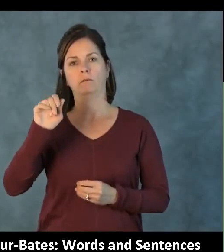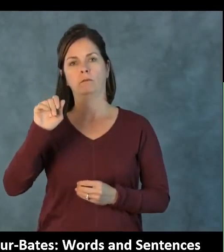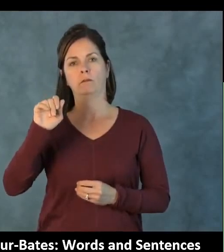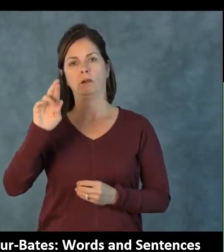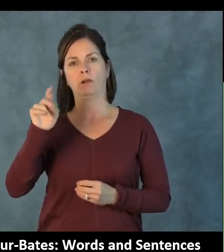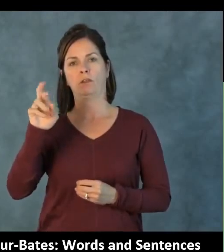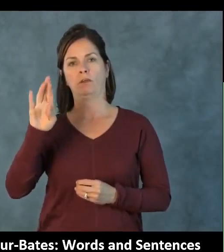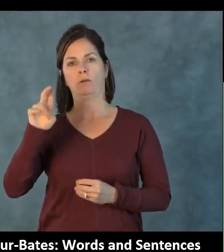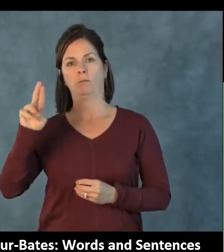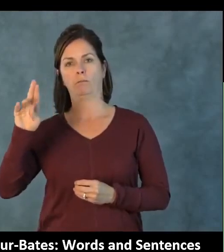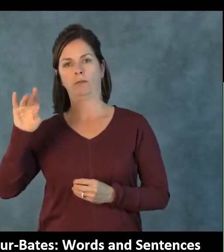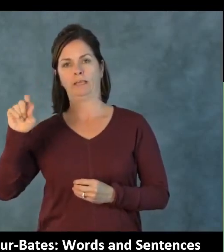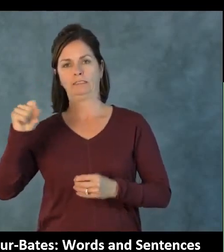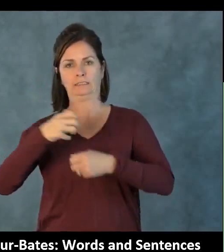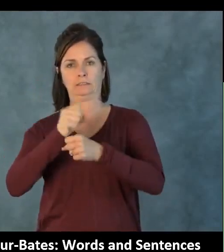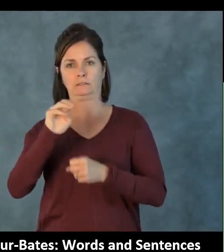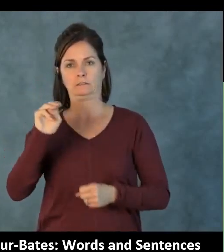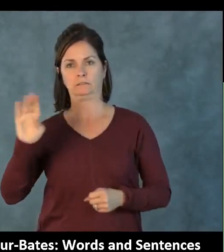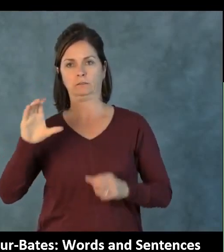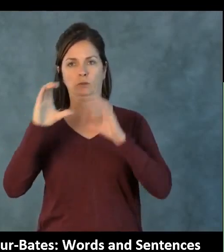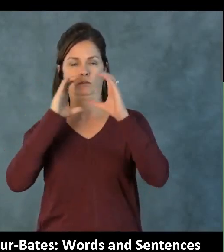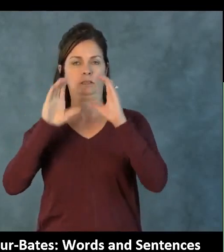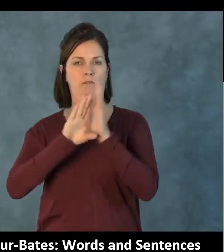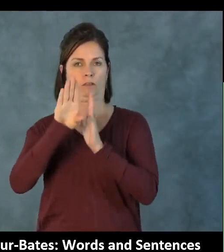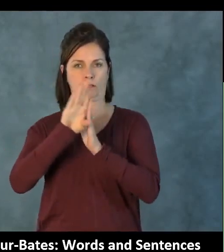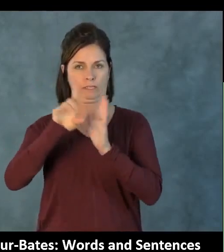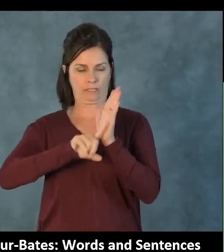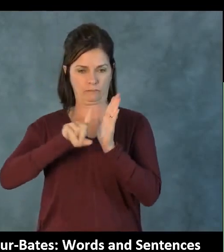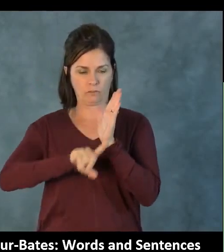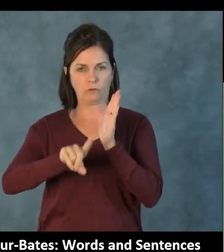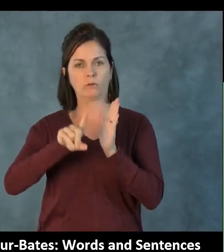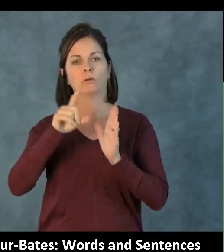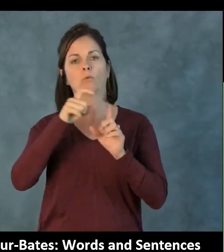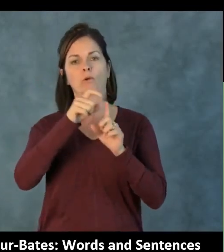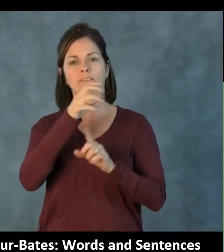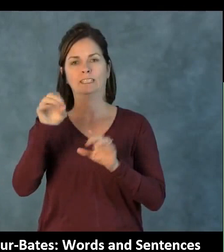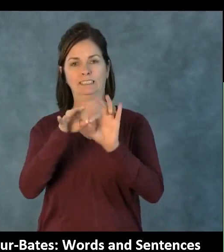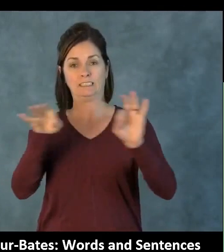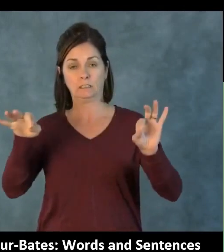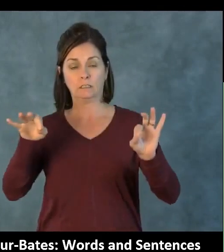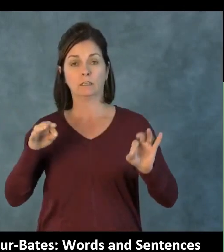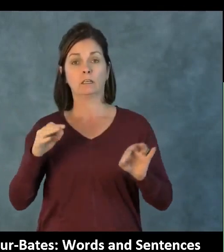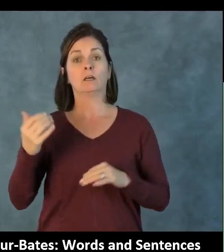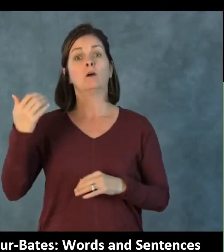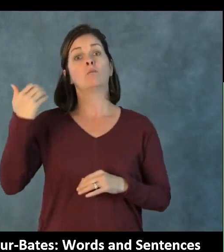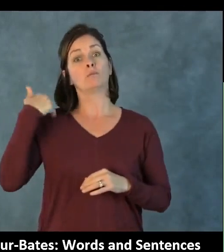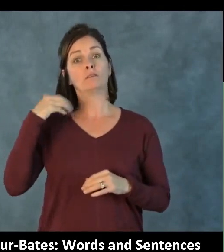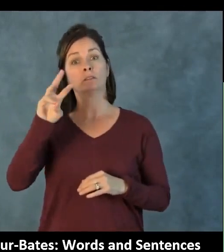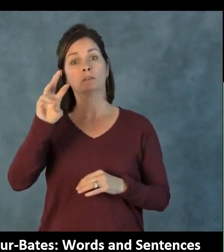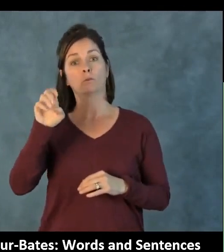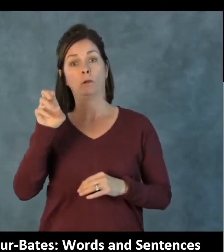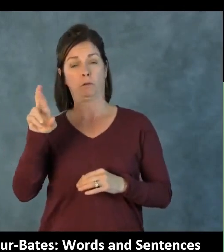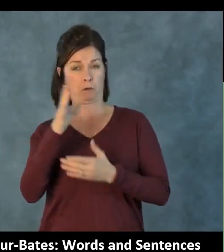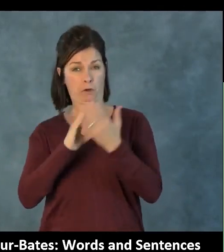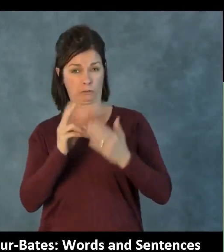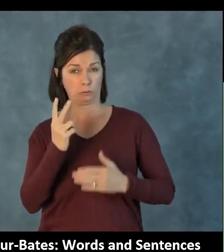Words and Sentences. In a previous webinar, Part 2, we talked about a companion assessment